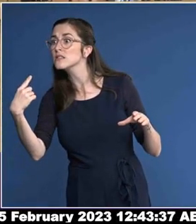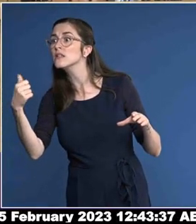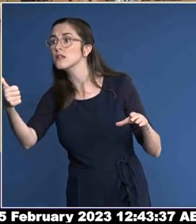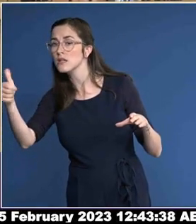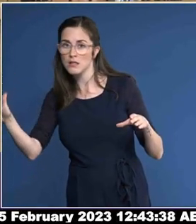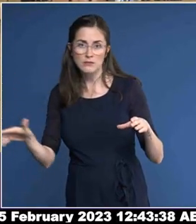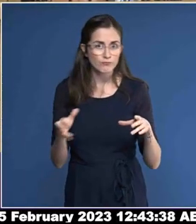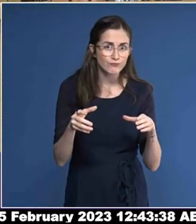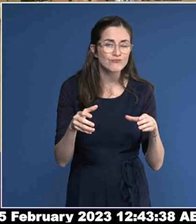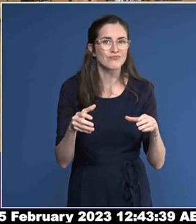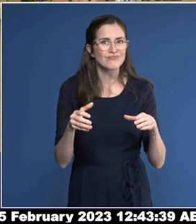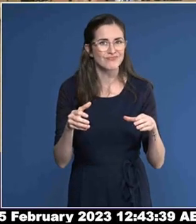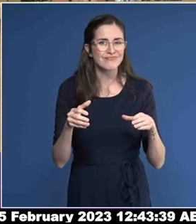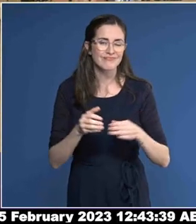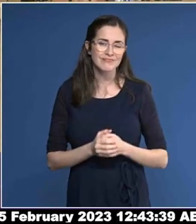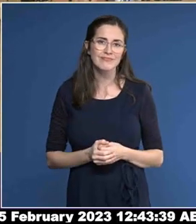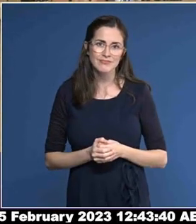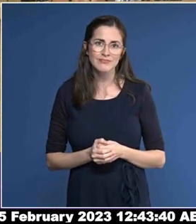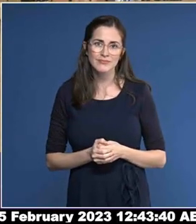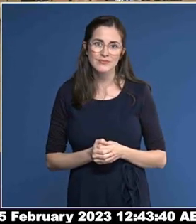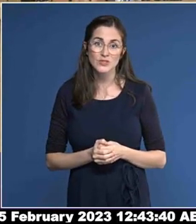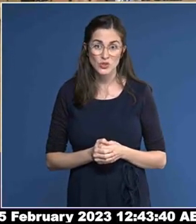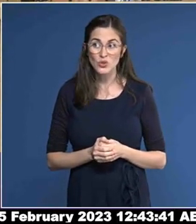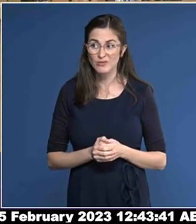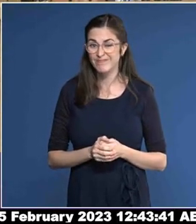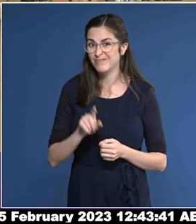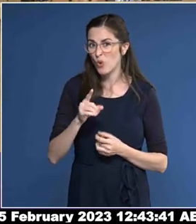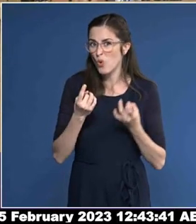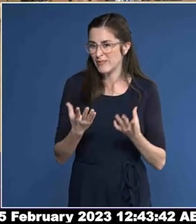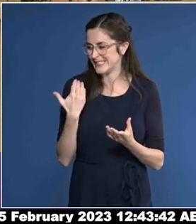of the things we were - we have been discussing moving forward around how we